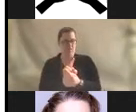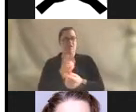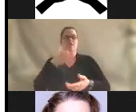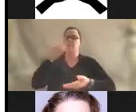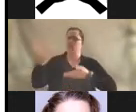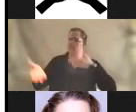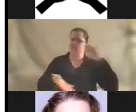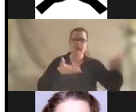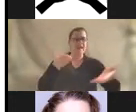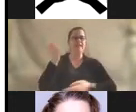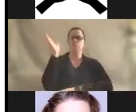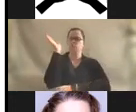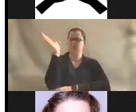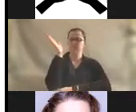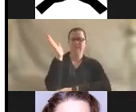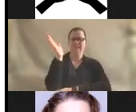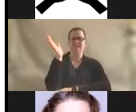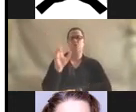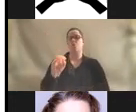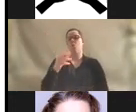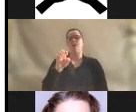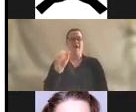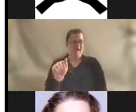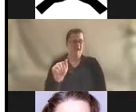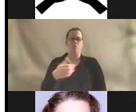and speak to OHEA was a huge honor.